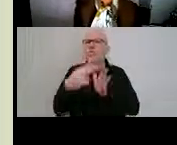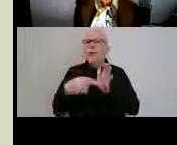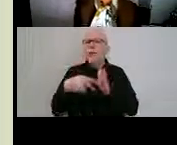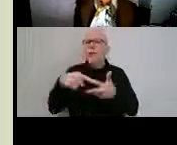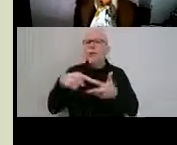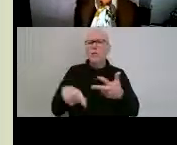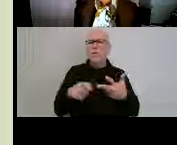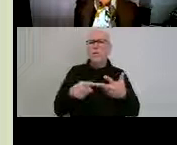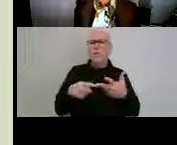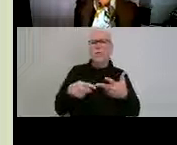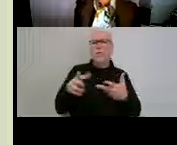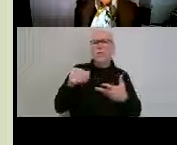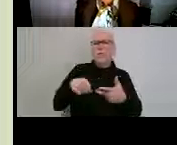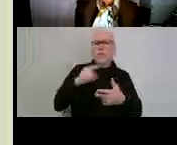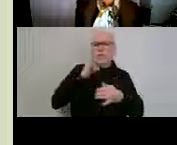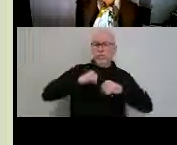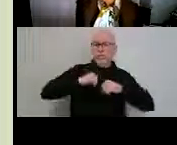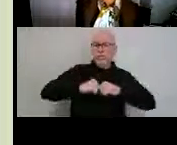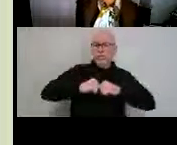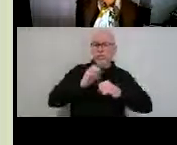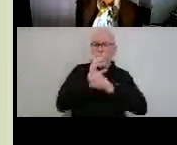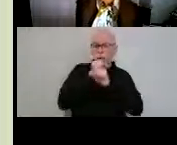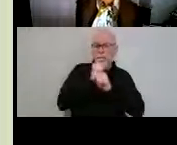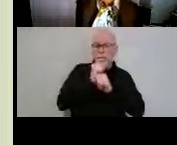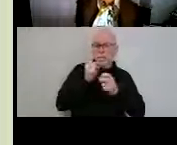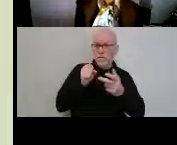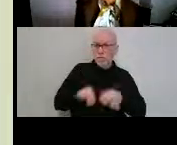And then third is security or confidentiality critical?